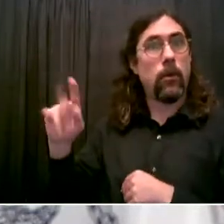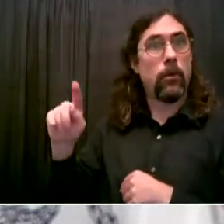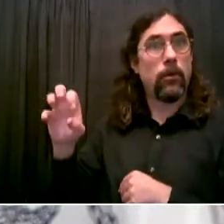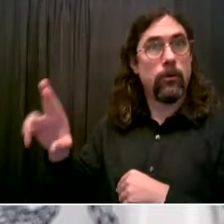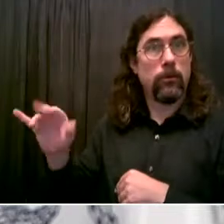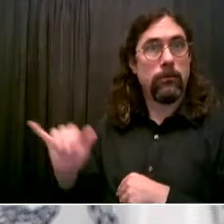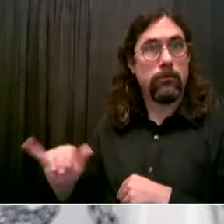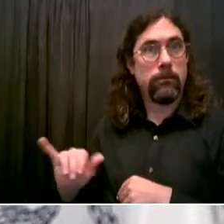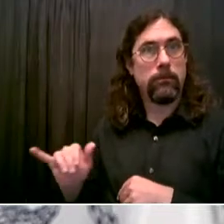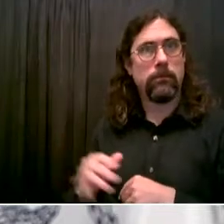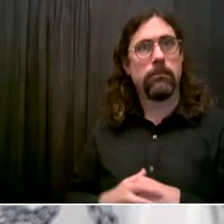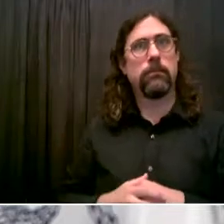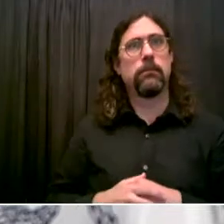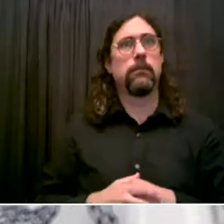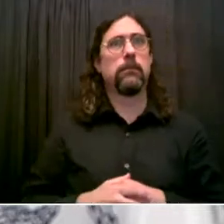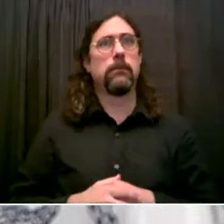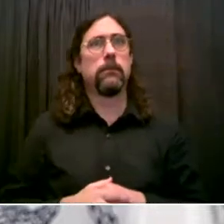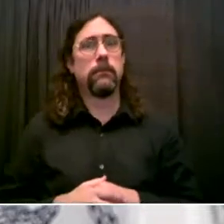CARTER, OUR HOMELESS SERVICES ADMINISTRATOR. THIS WORK TAKES PASSION AND